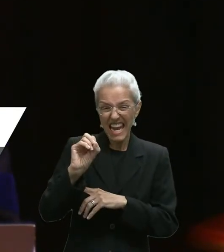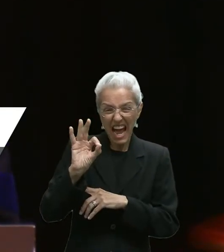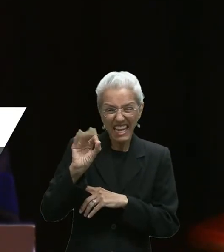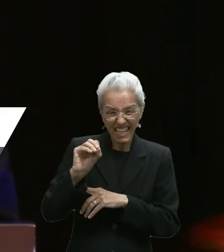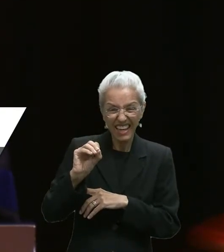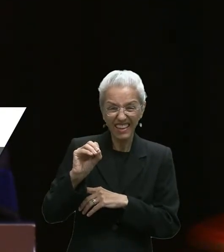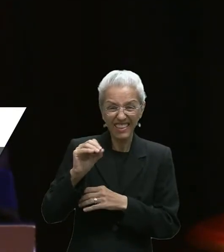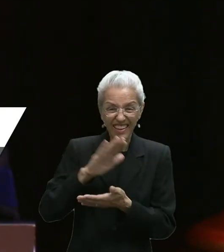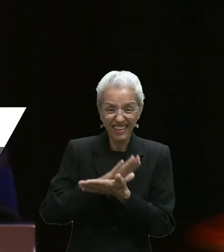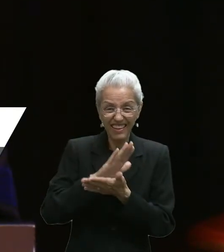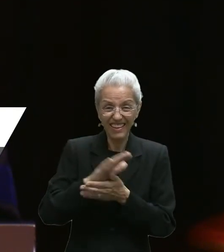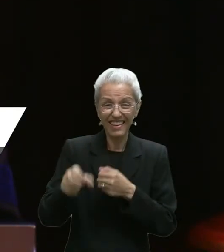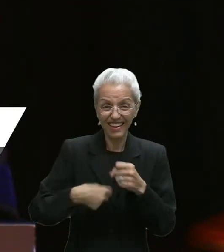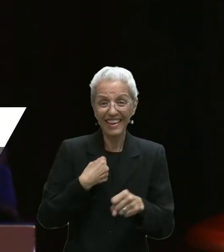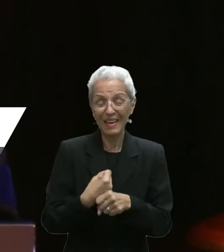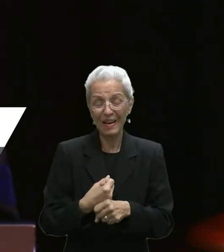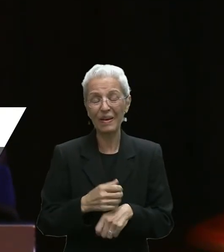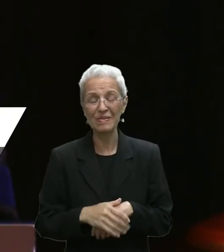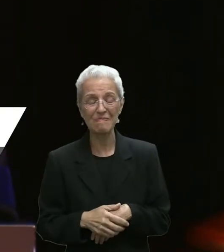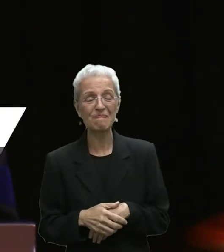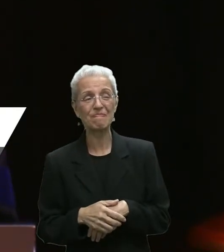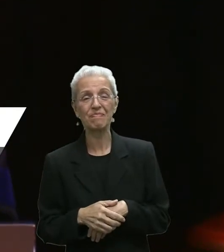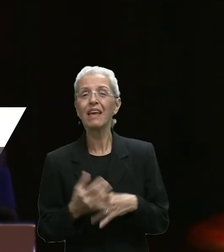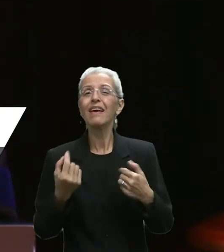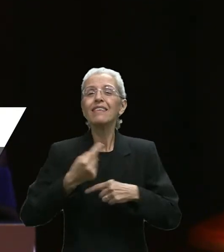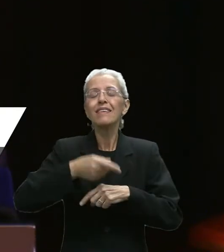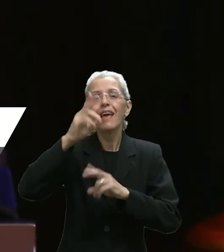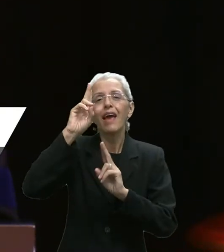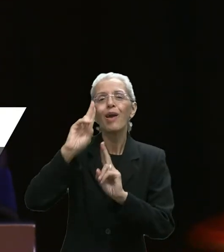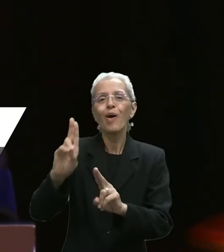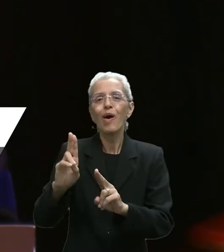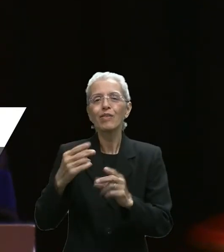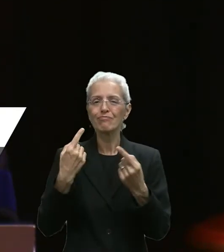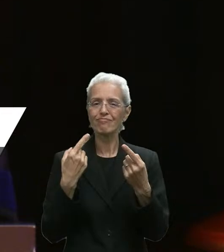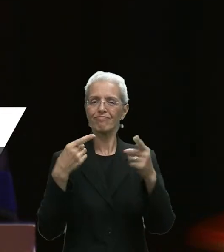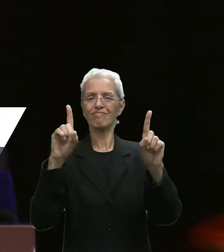all the joy that they have, the sacrifices, the hard work,